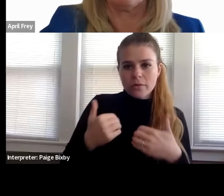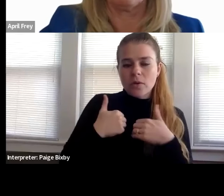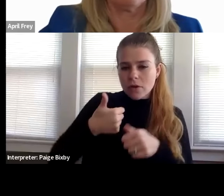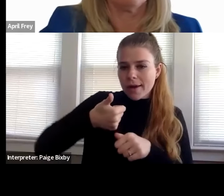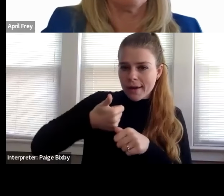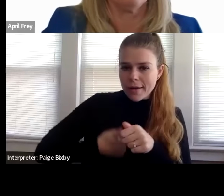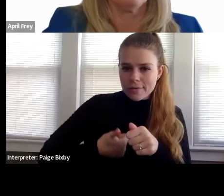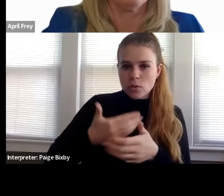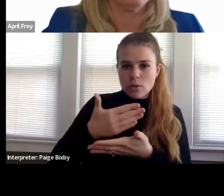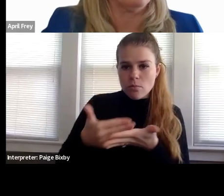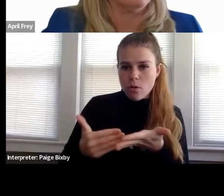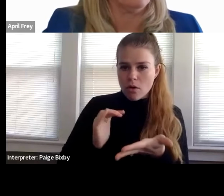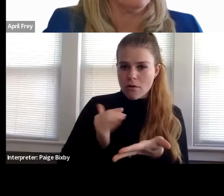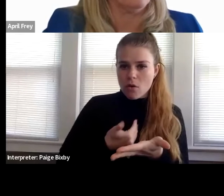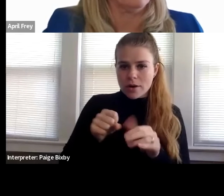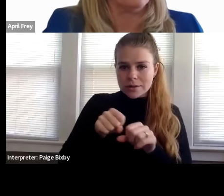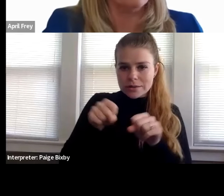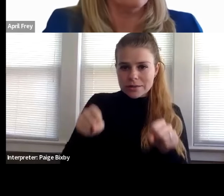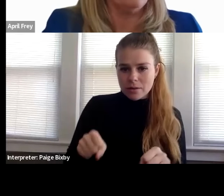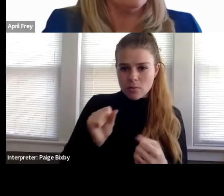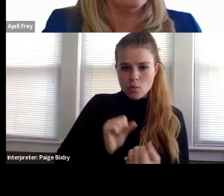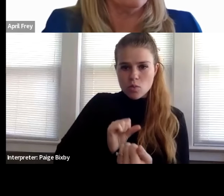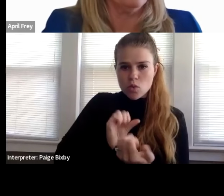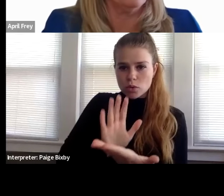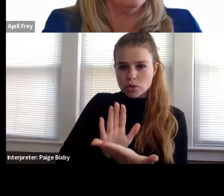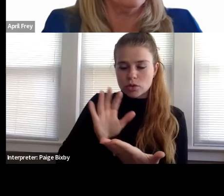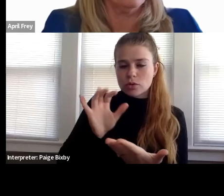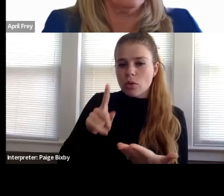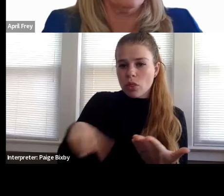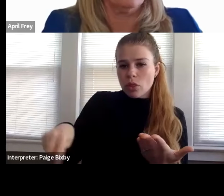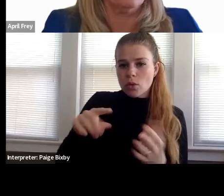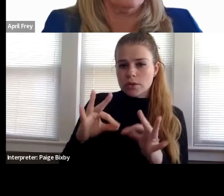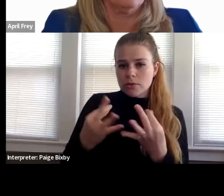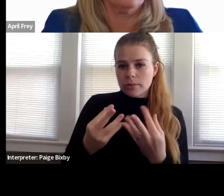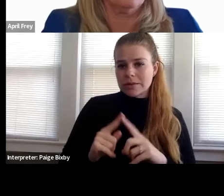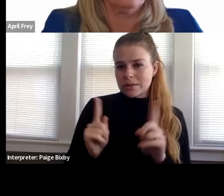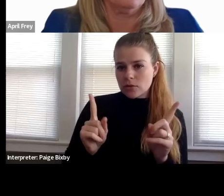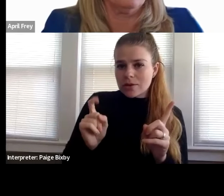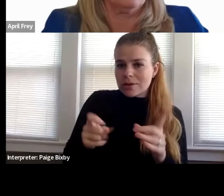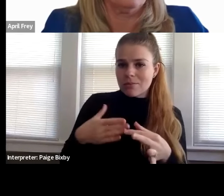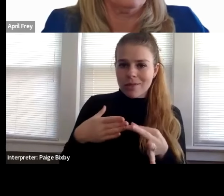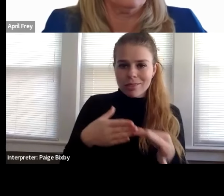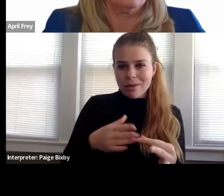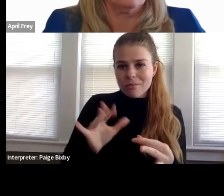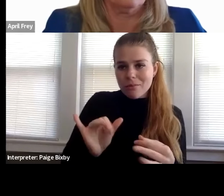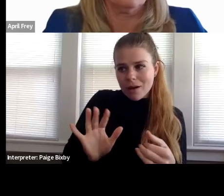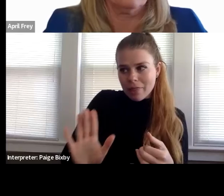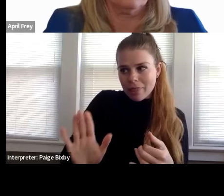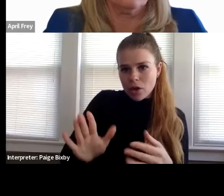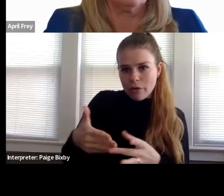of our system approaching these families differently. We need to be led by the families, by their needs.